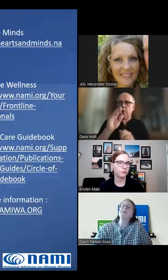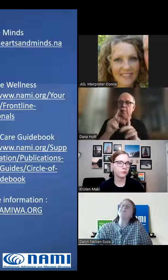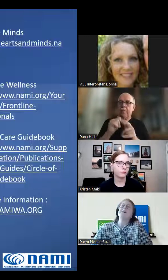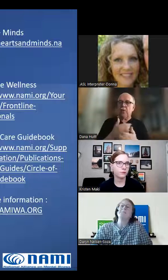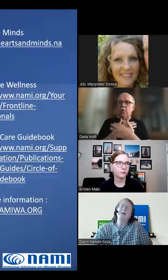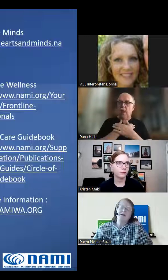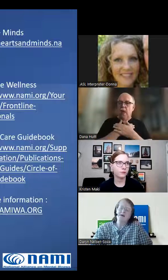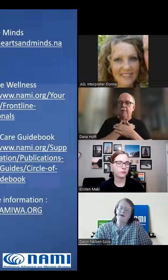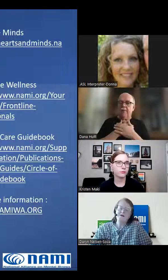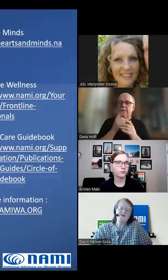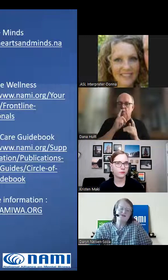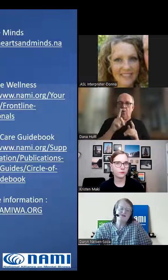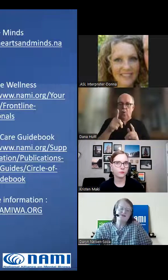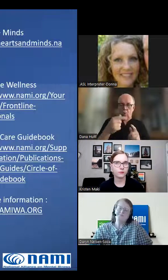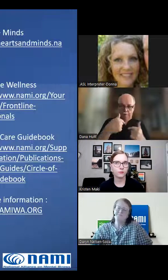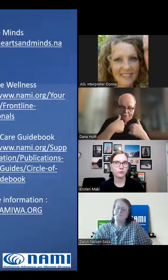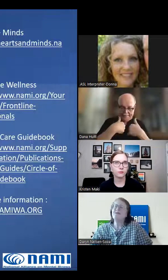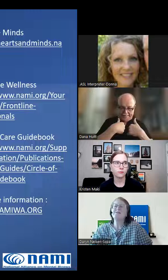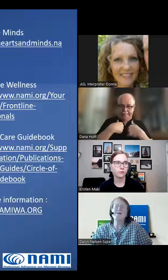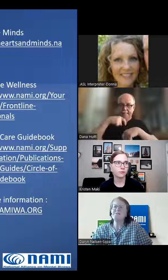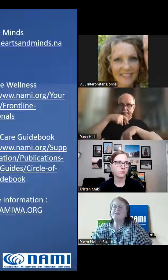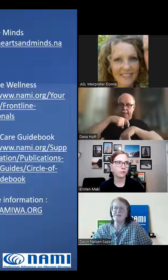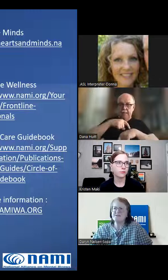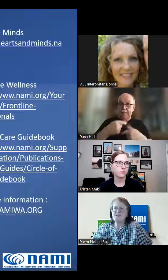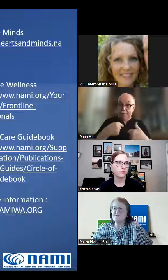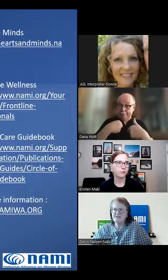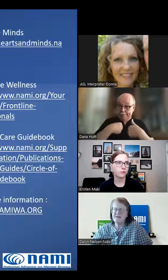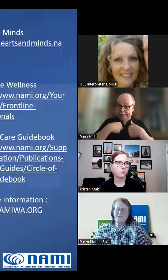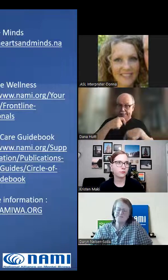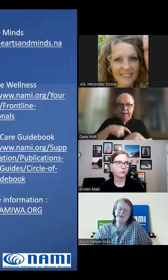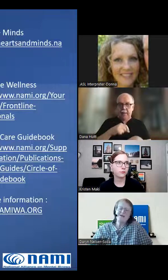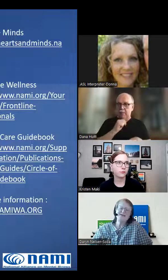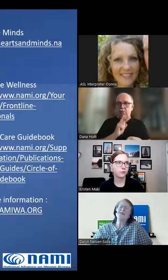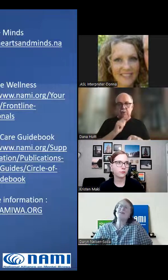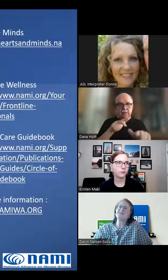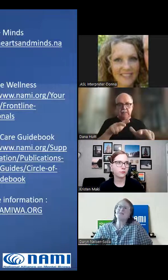because one of those burdens on family caregivers is loss of income